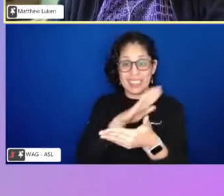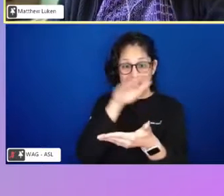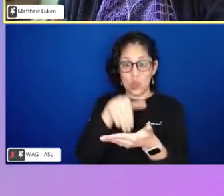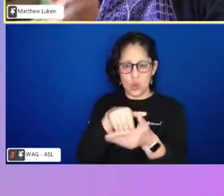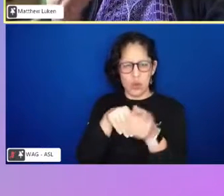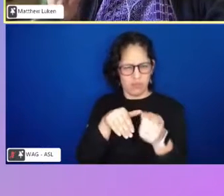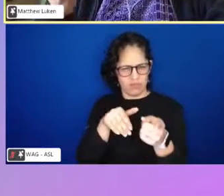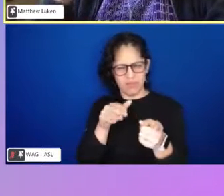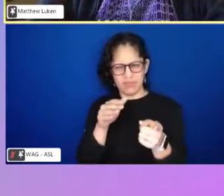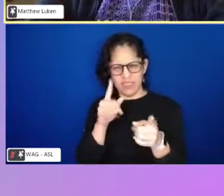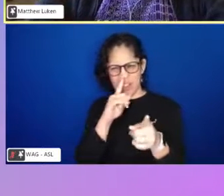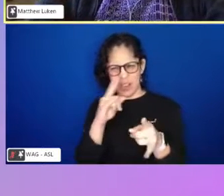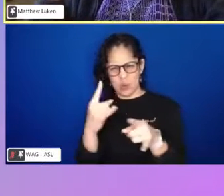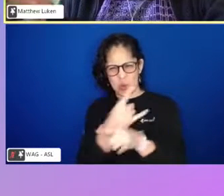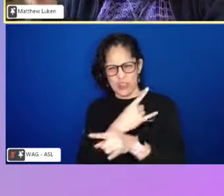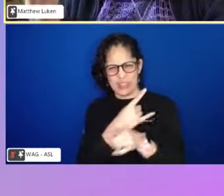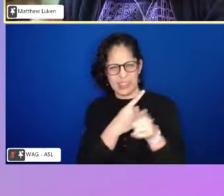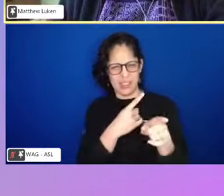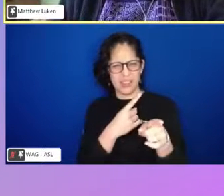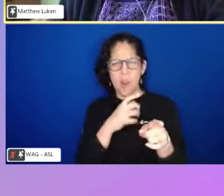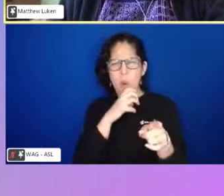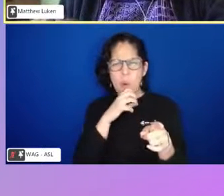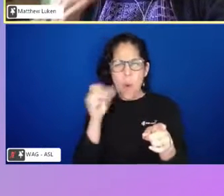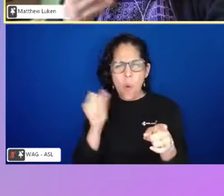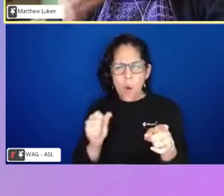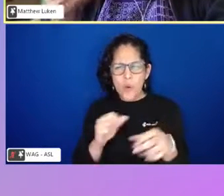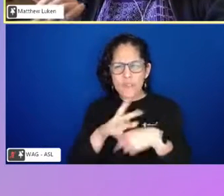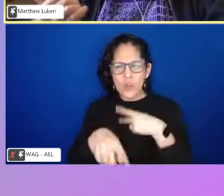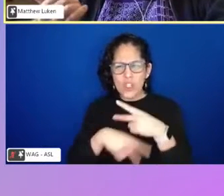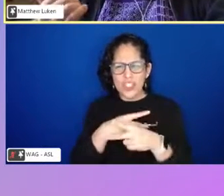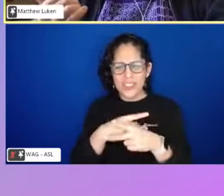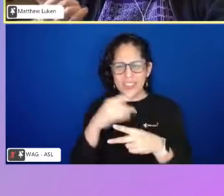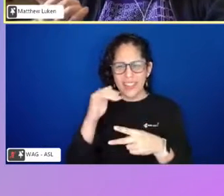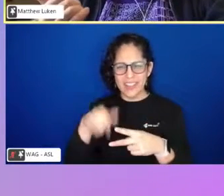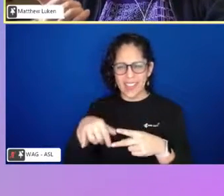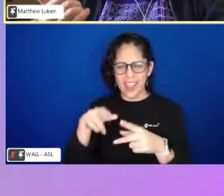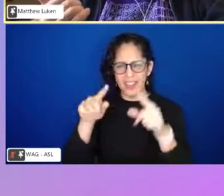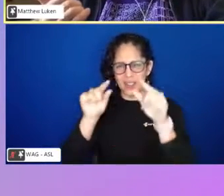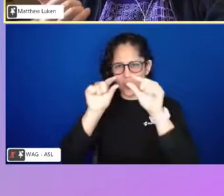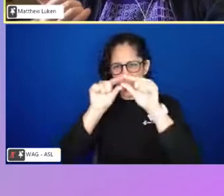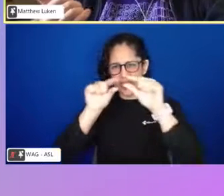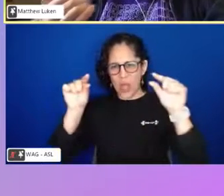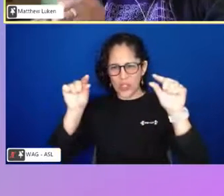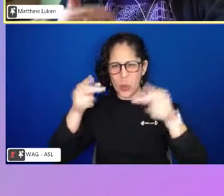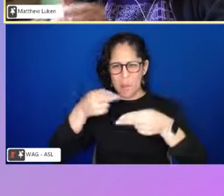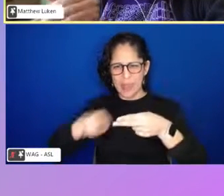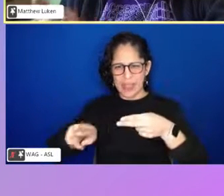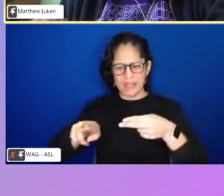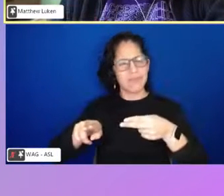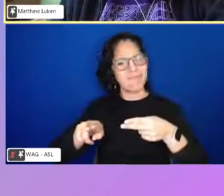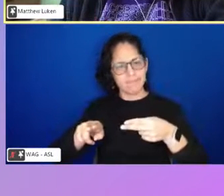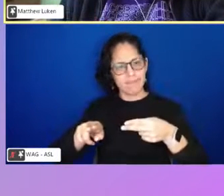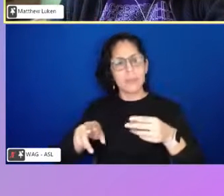ironically in the central image we what we see is they returned with the older